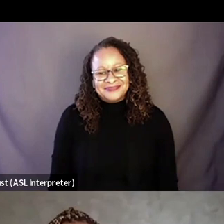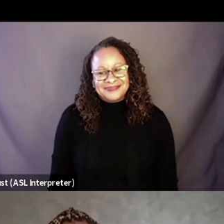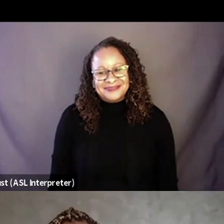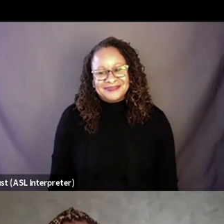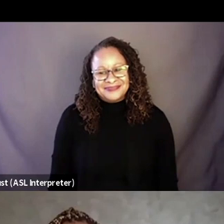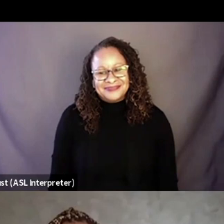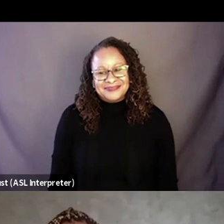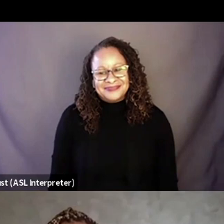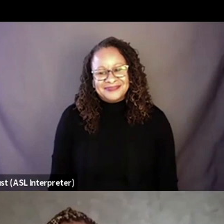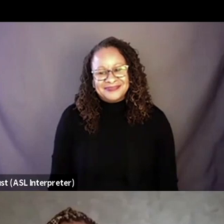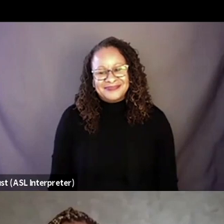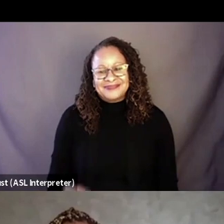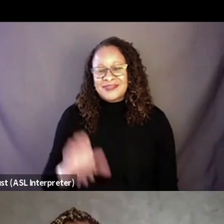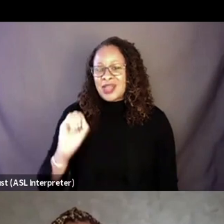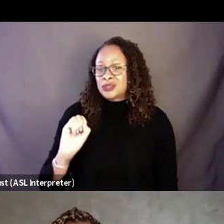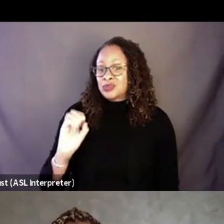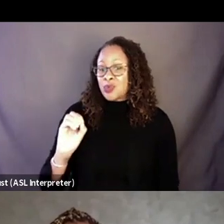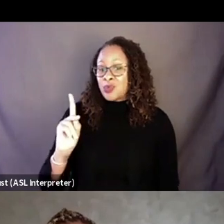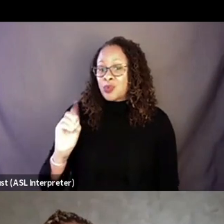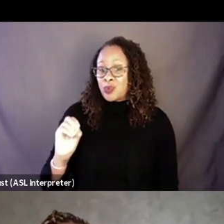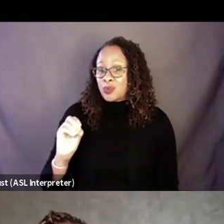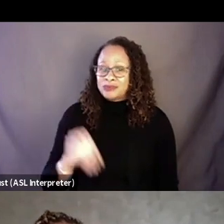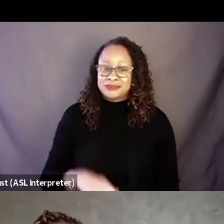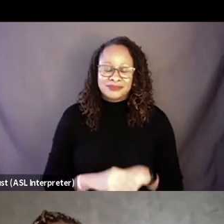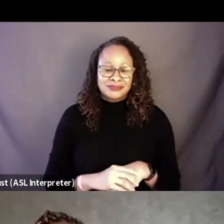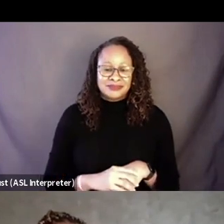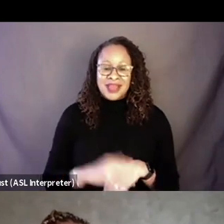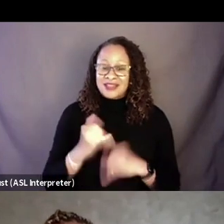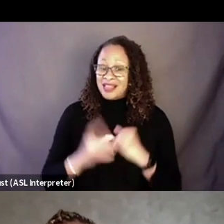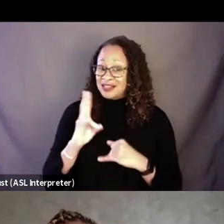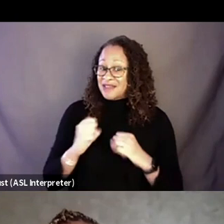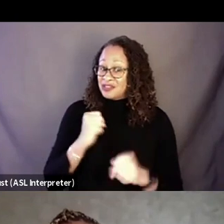The last seven years have been an incredible journey